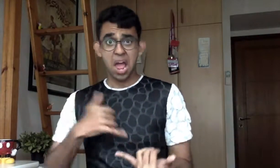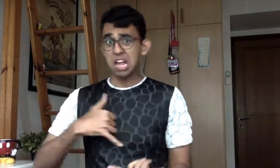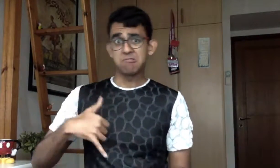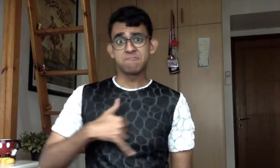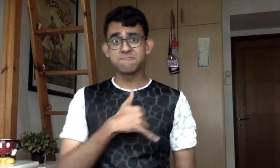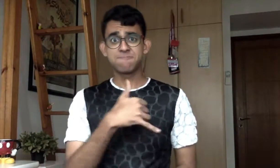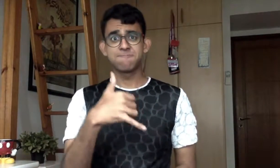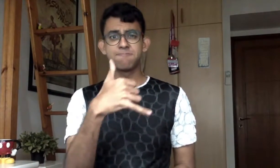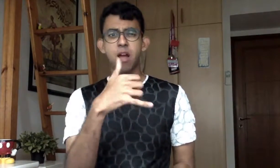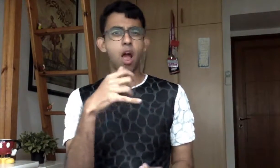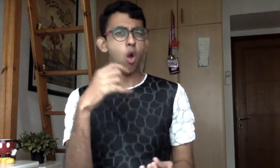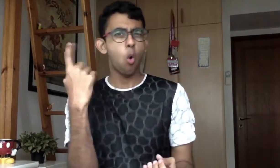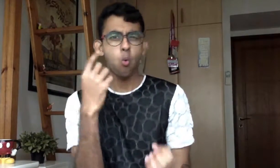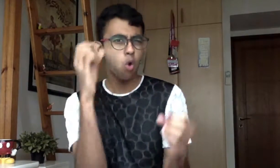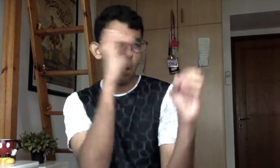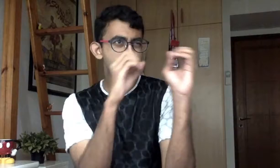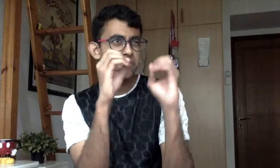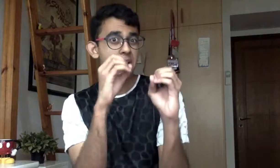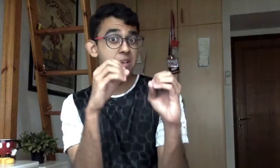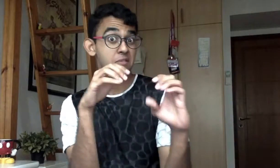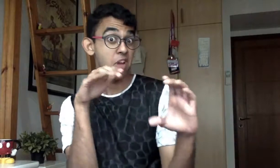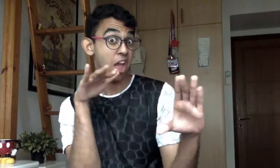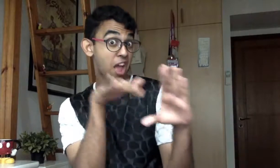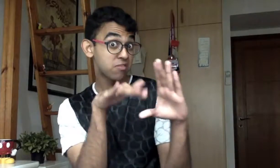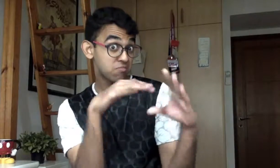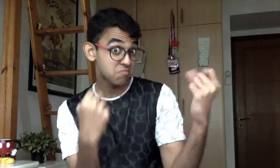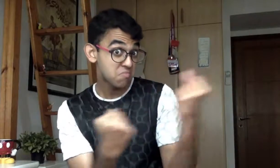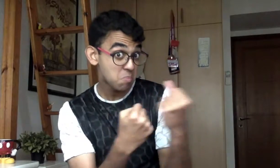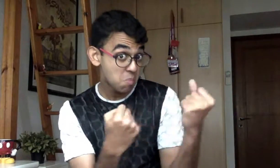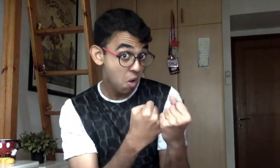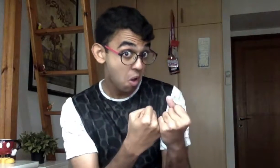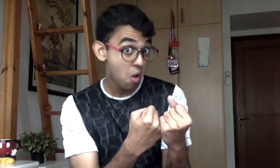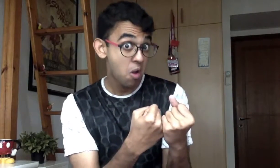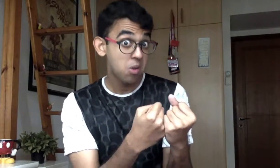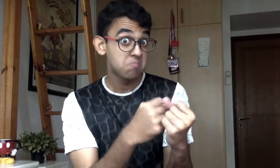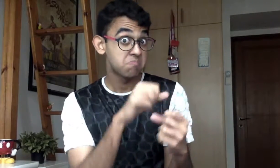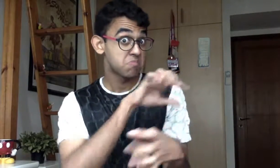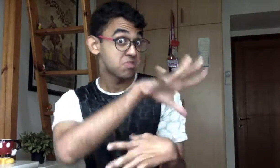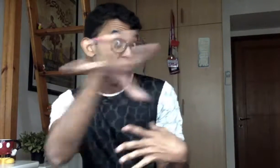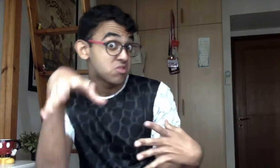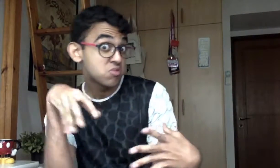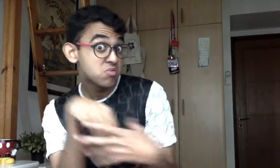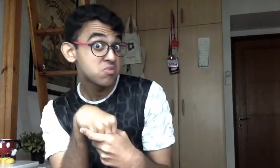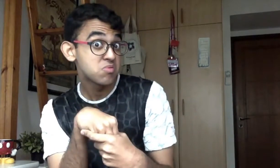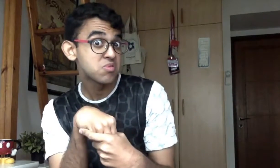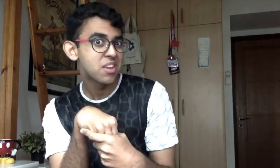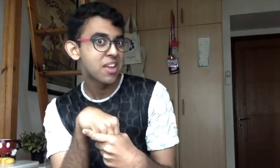Now, wherever I go, I always look out for accessibility provisions and for inclusivity.